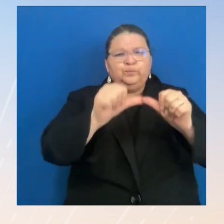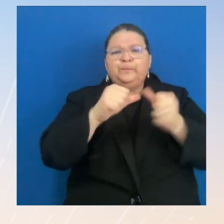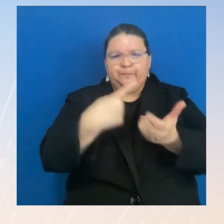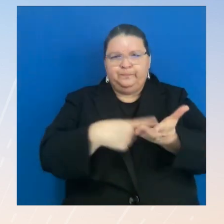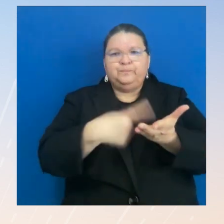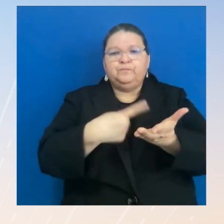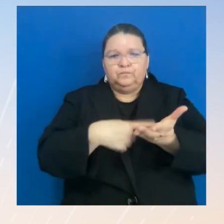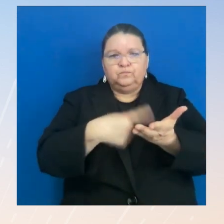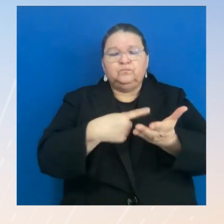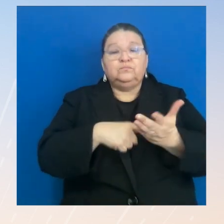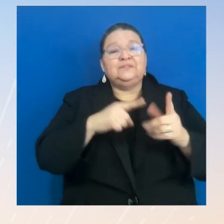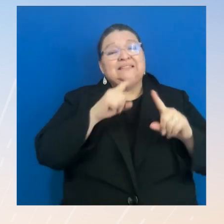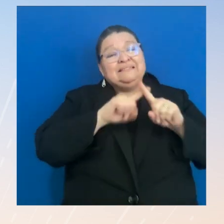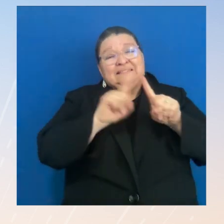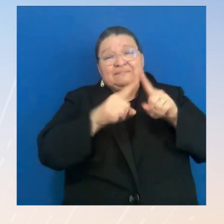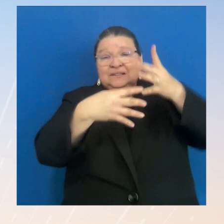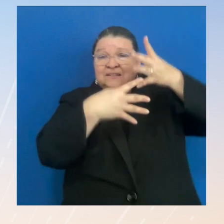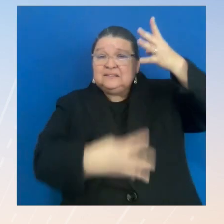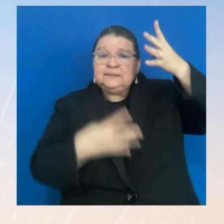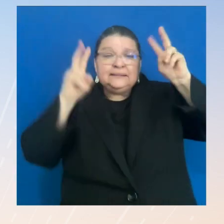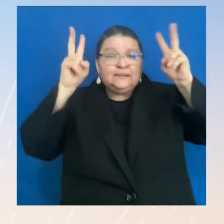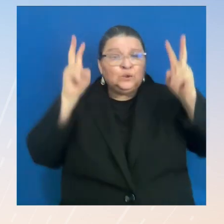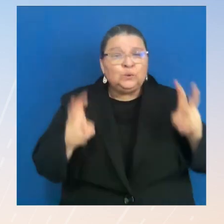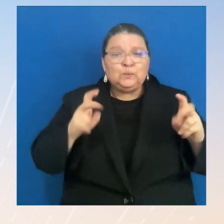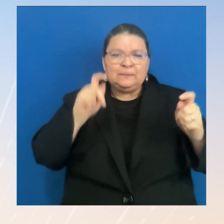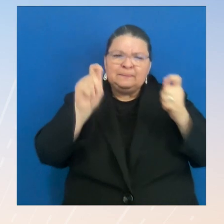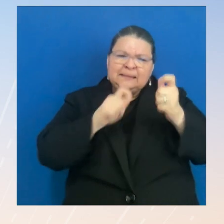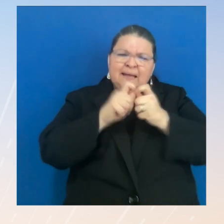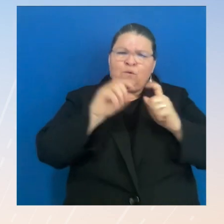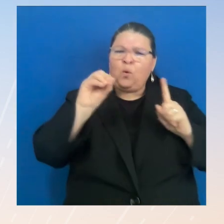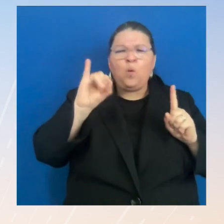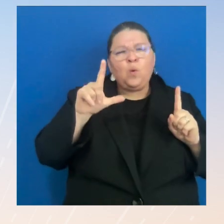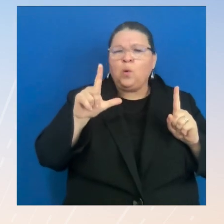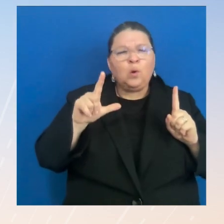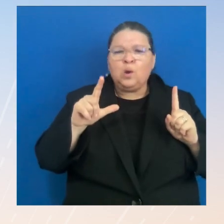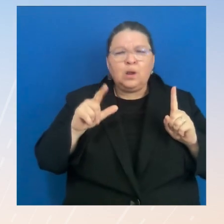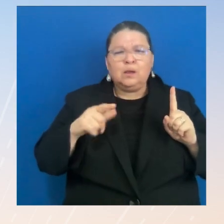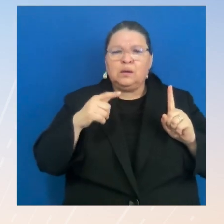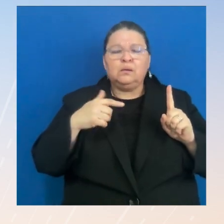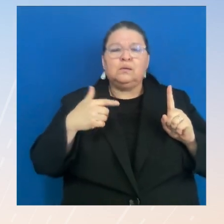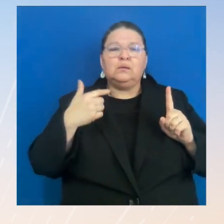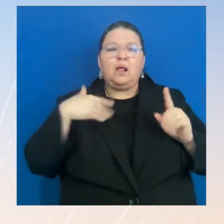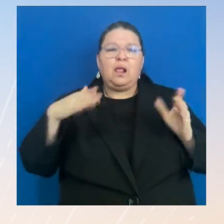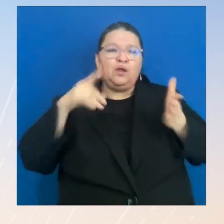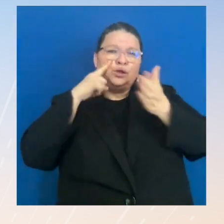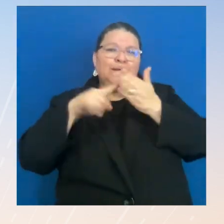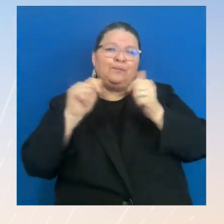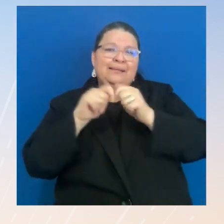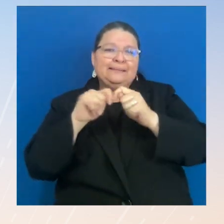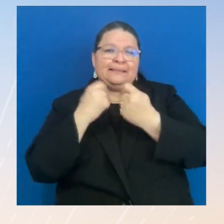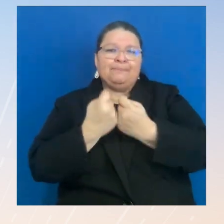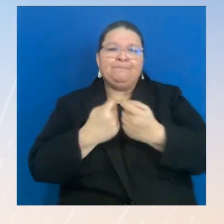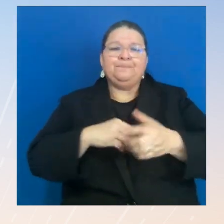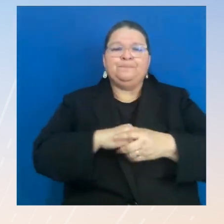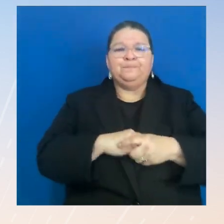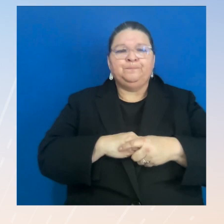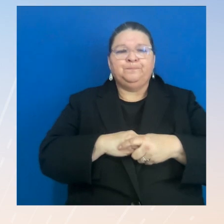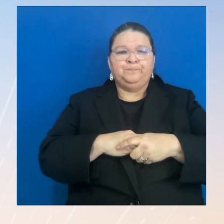I'd have to check with our team on that. The Press: Thank you. And there's been a report yesterday about the possibility that India could take up